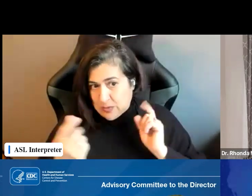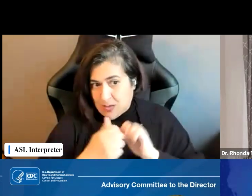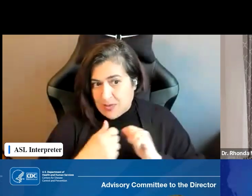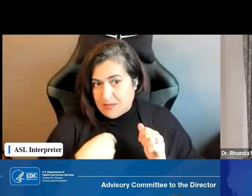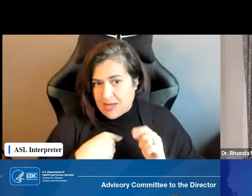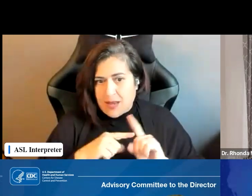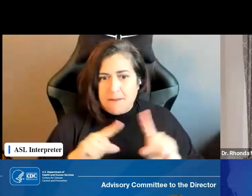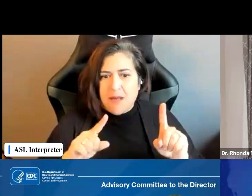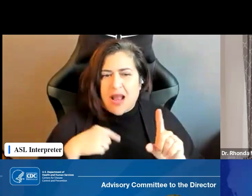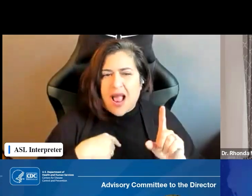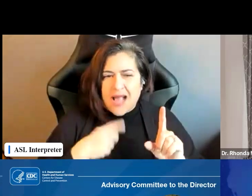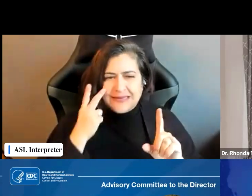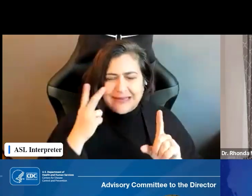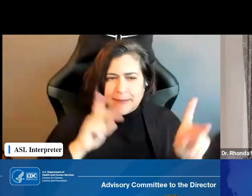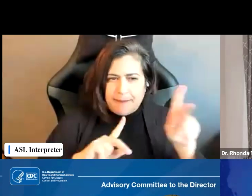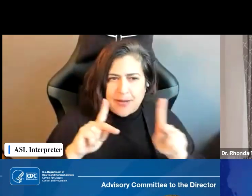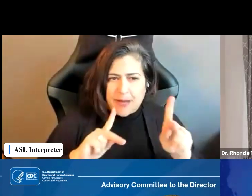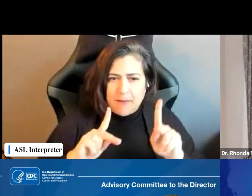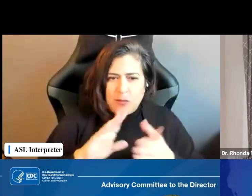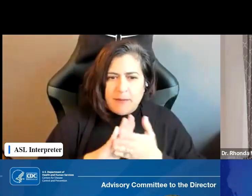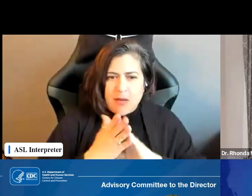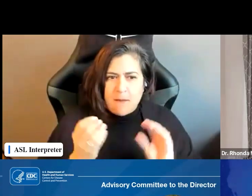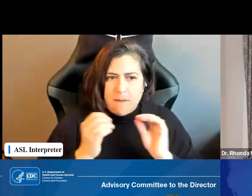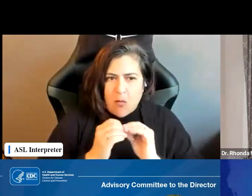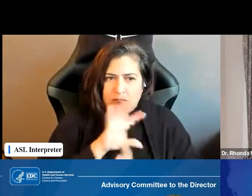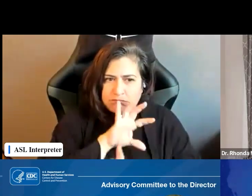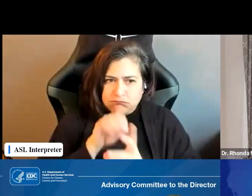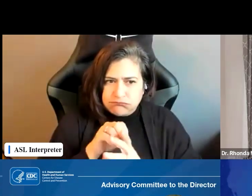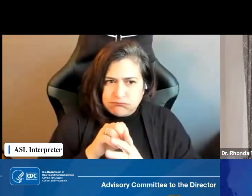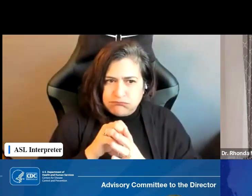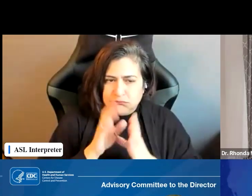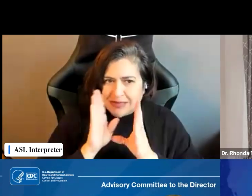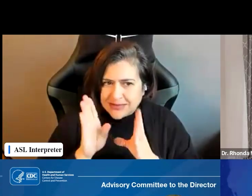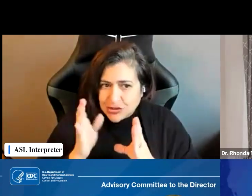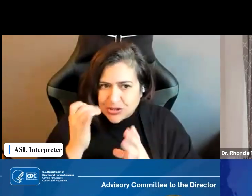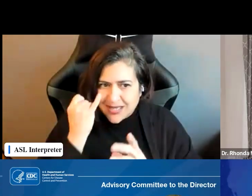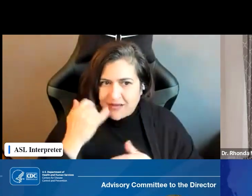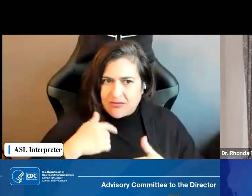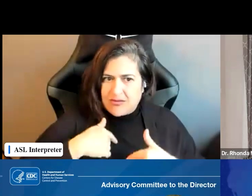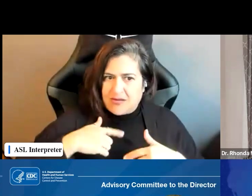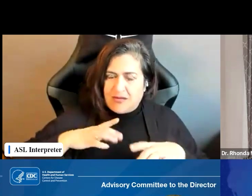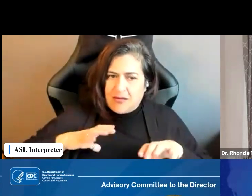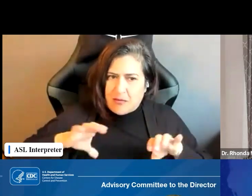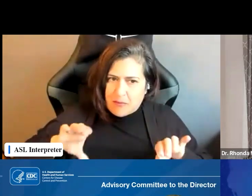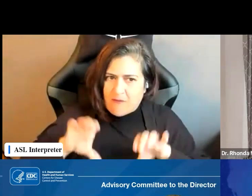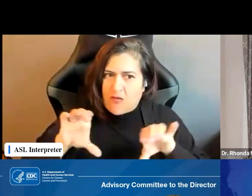to pay attention and actually lean in when their performance is actually assessed based